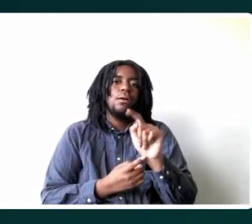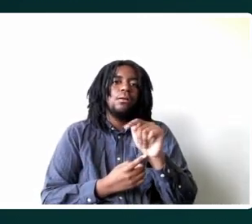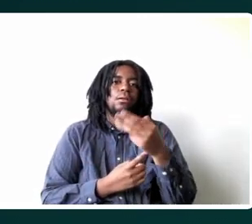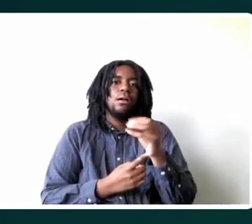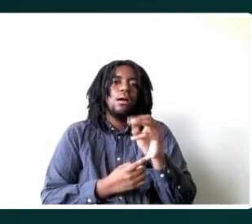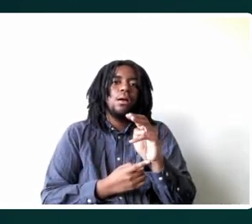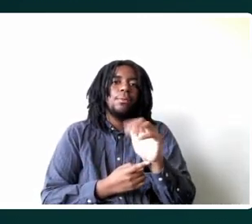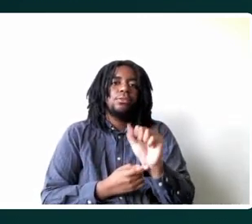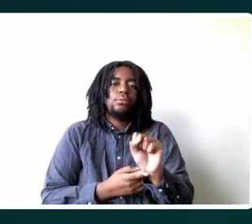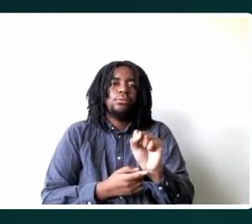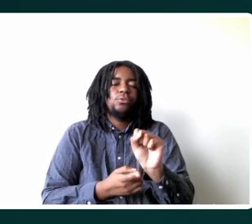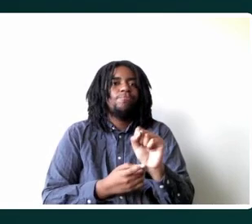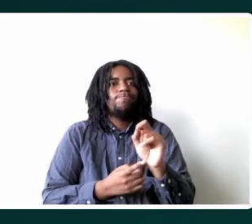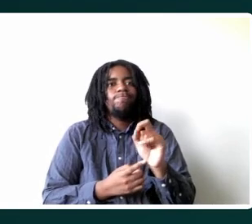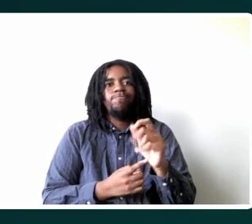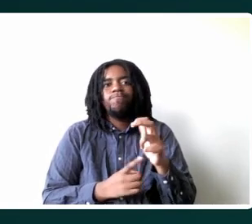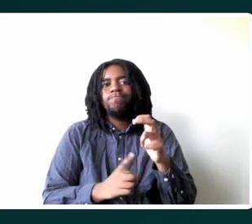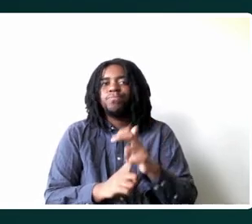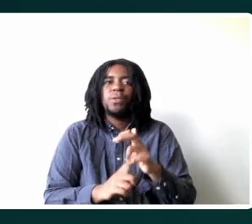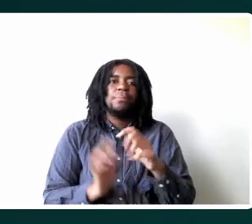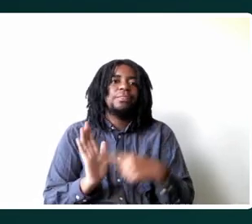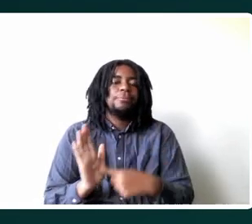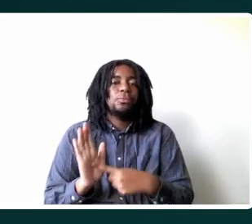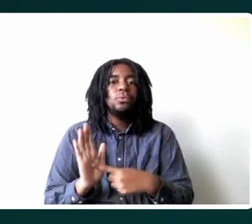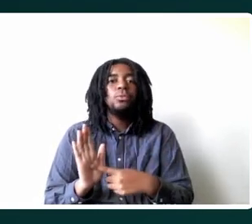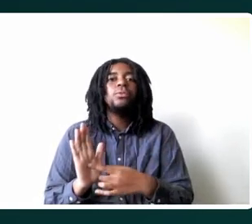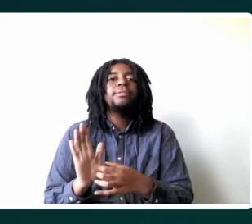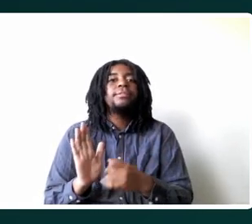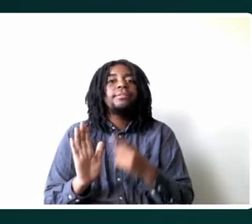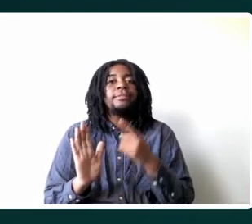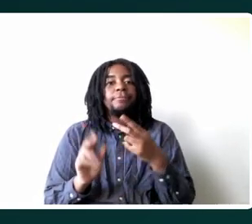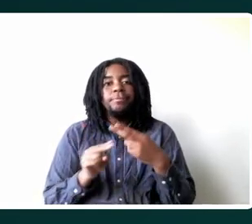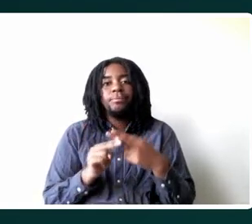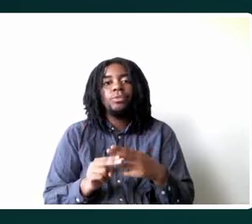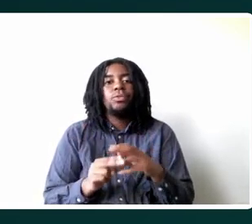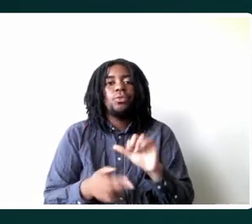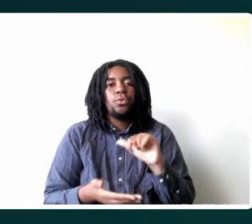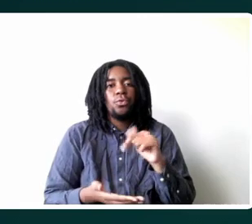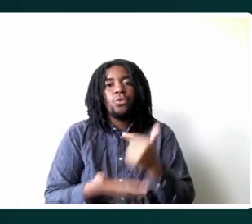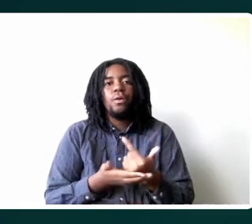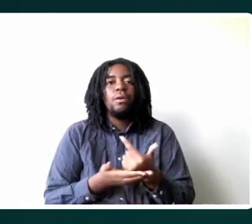great example. She's someone as I mentioned who was a graduate of D.C.'s Armstrong High School,